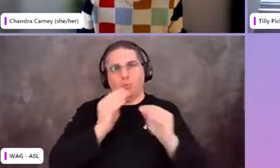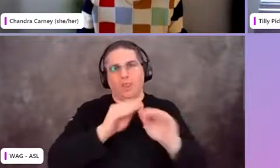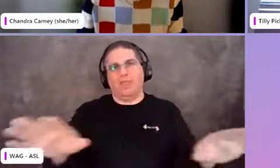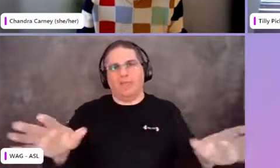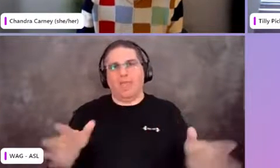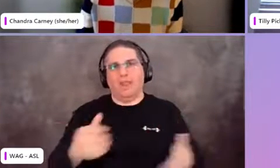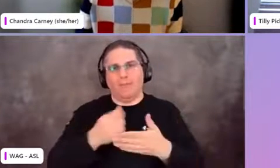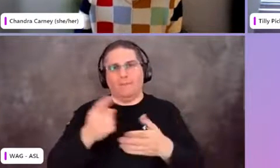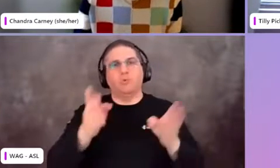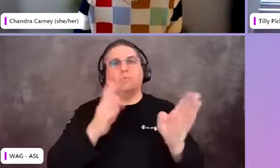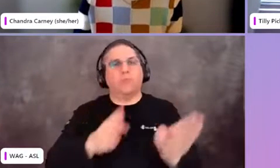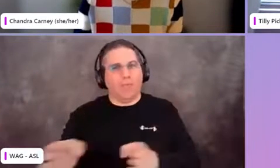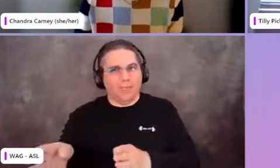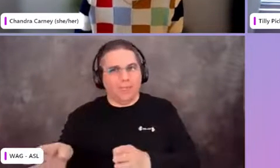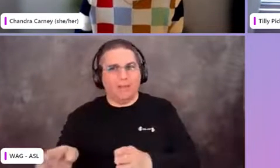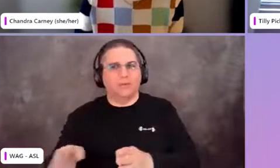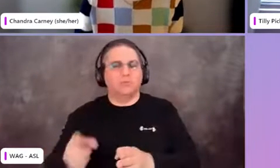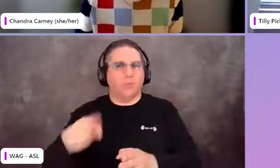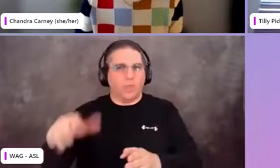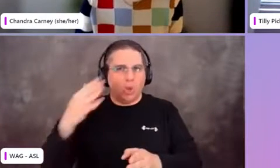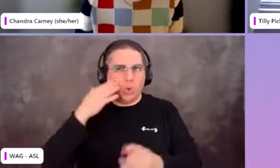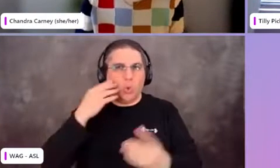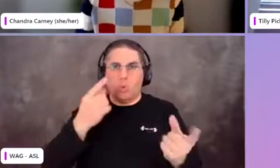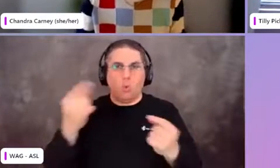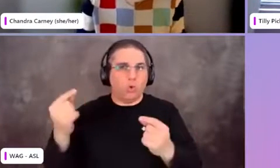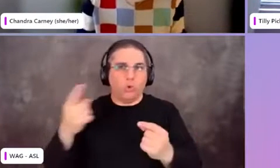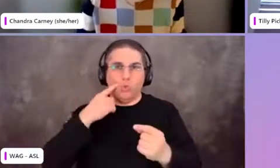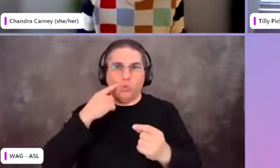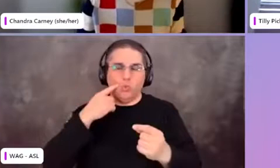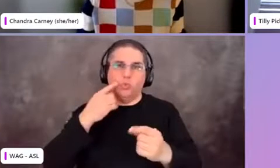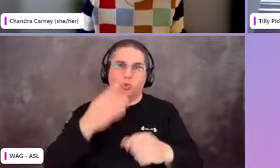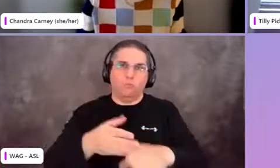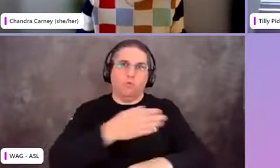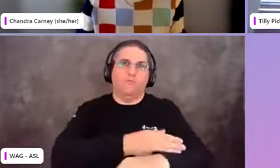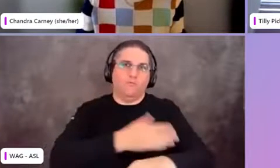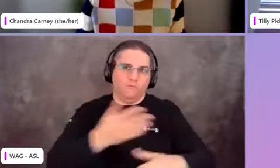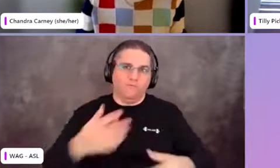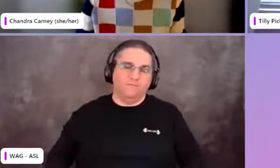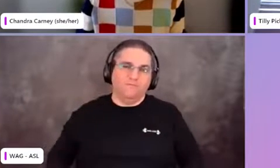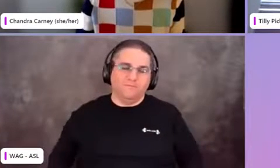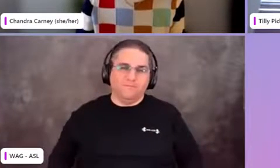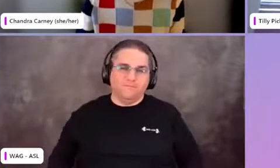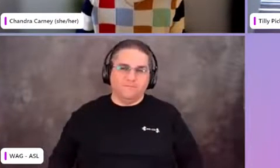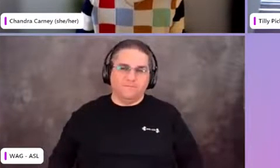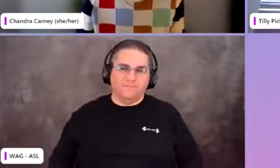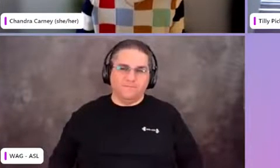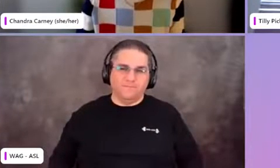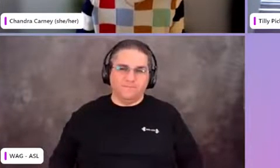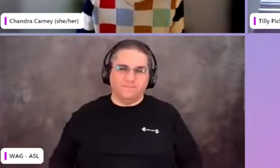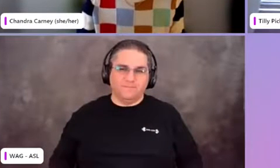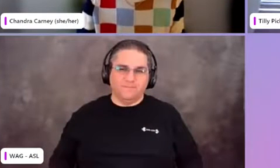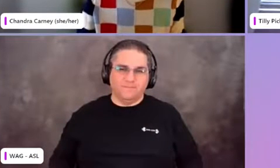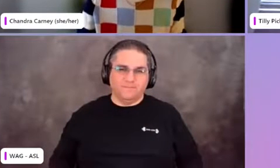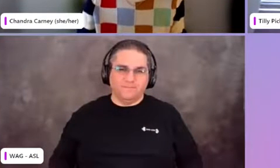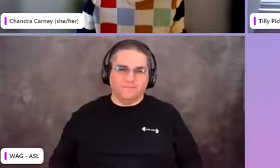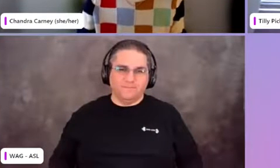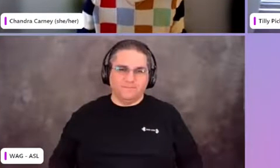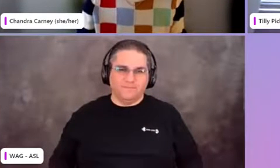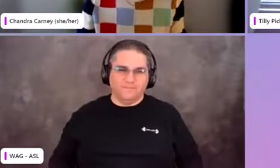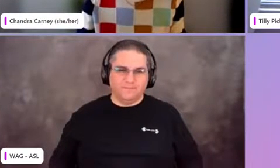shows you the sheer level of work that needs to be done and it just communicating that and helping to plan that and